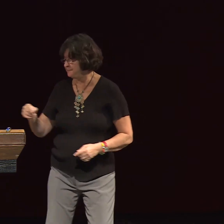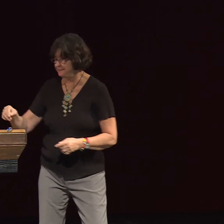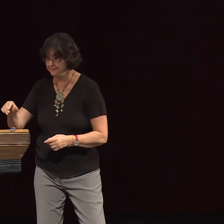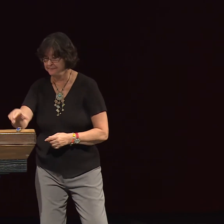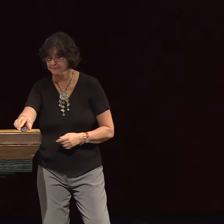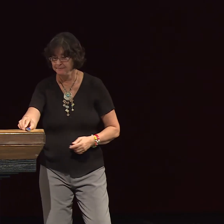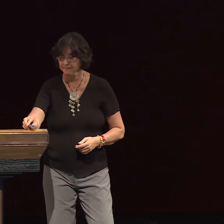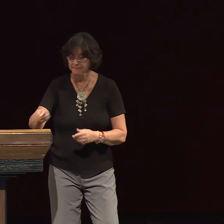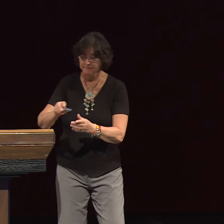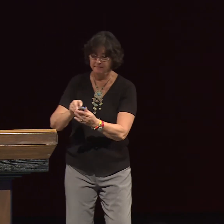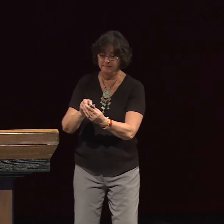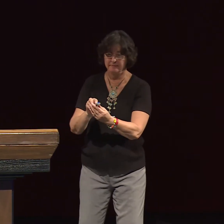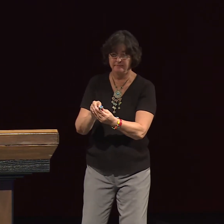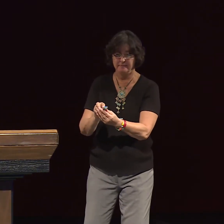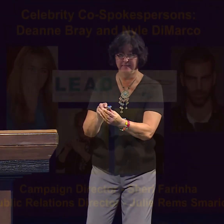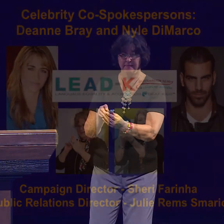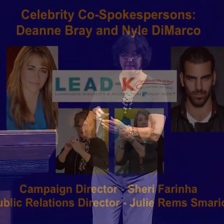We have some partnerships.